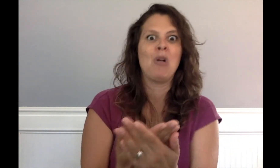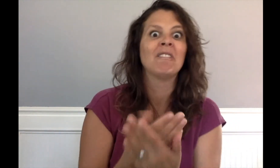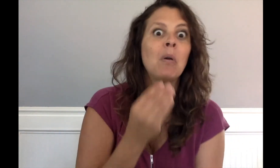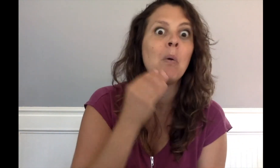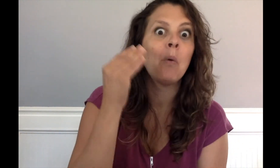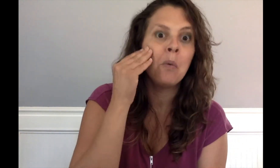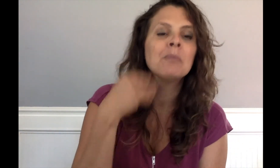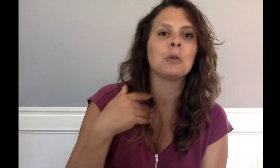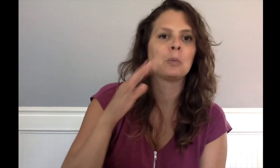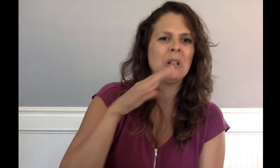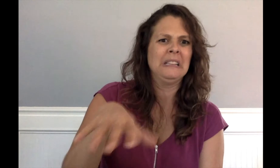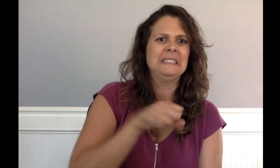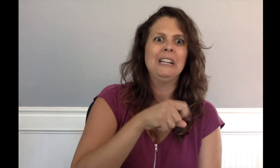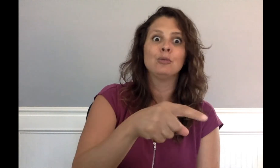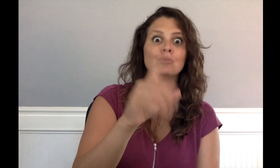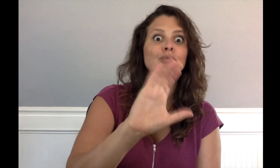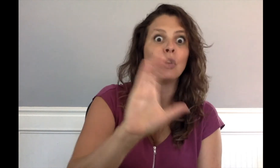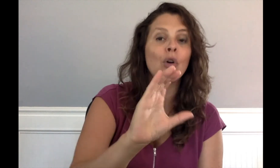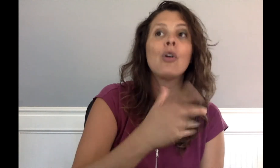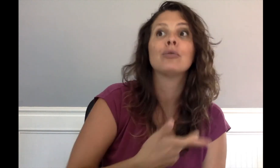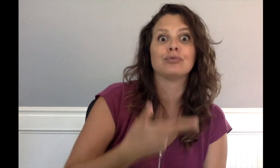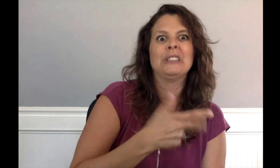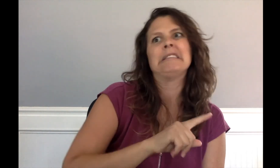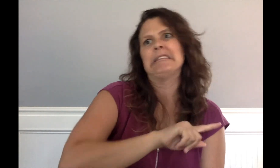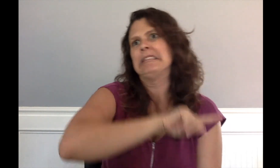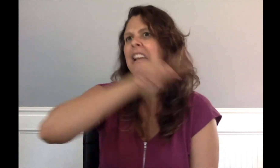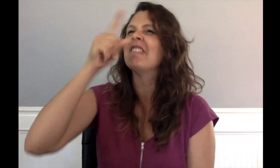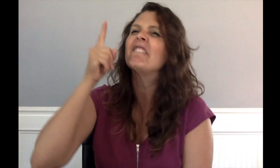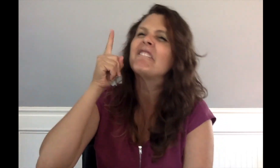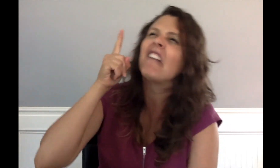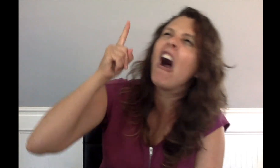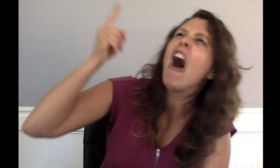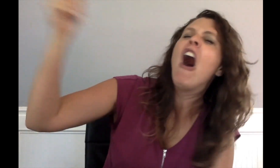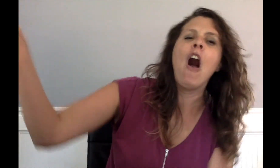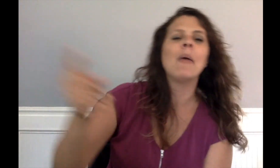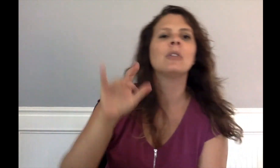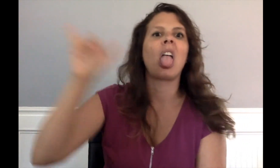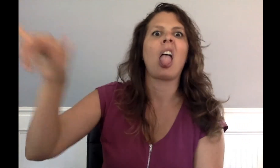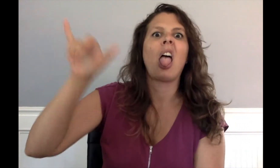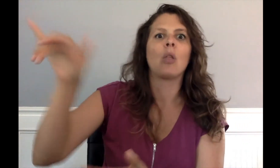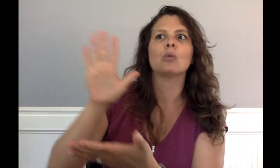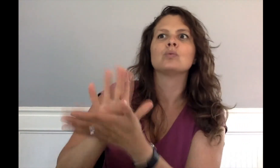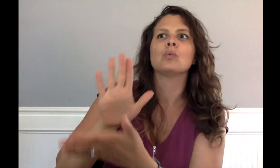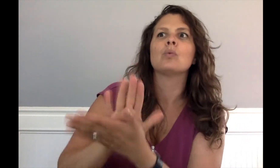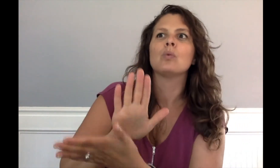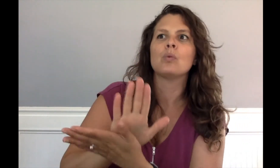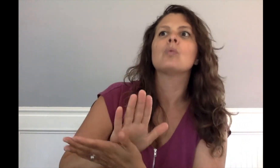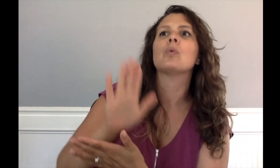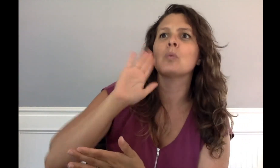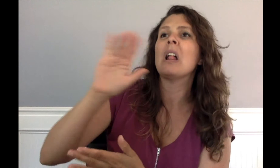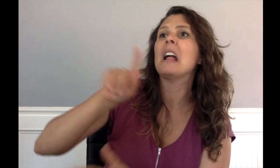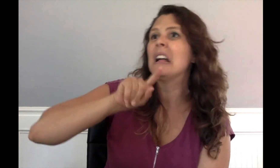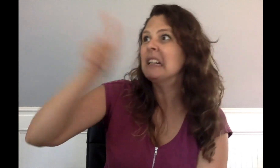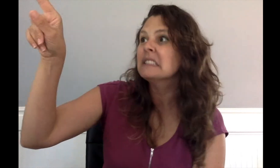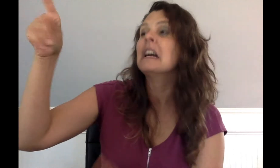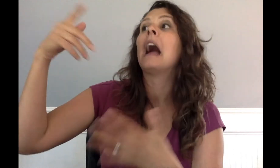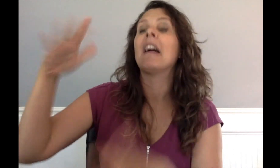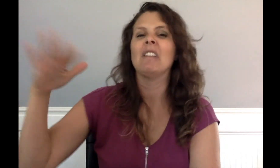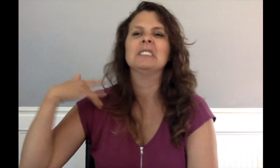return home to take you to the faraway boarding school we plan to return to